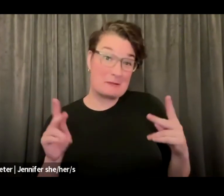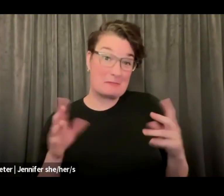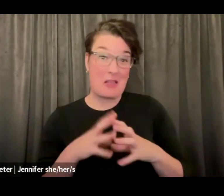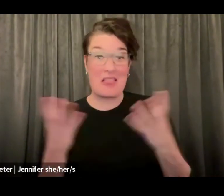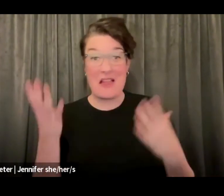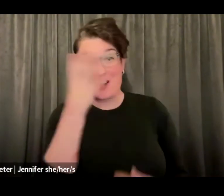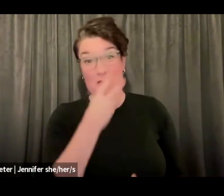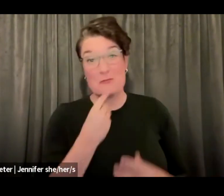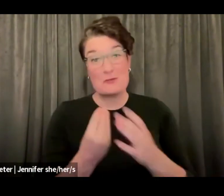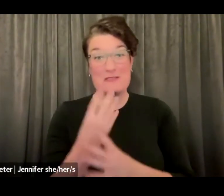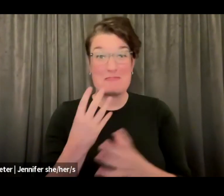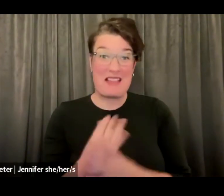Beautiful plants.